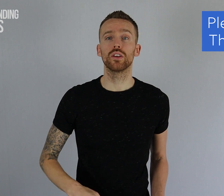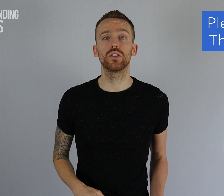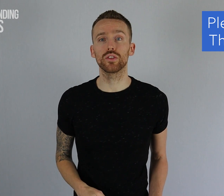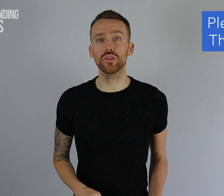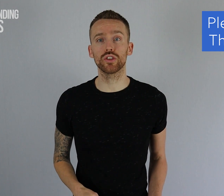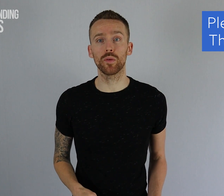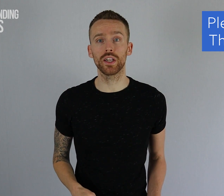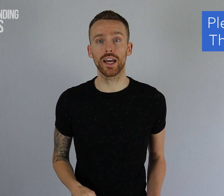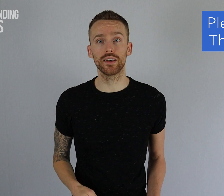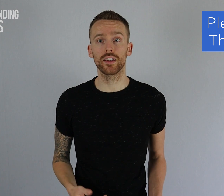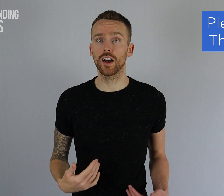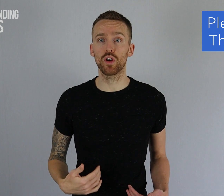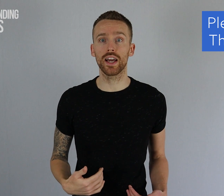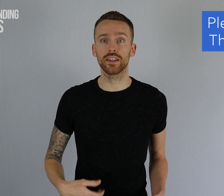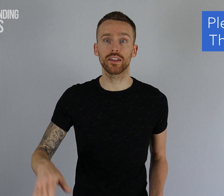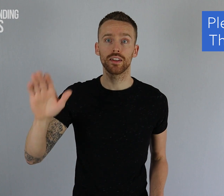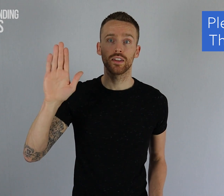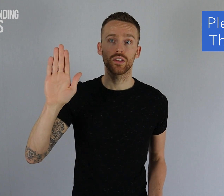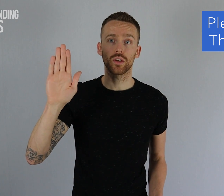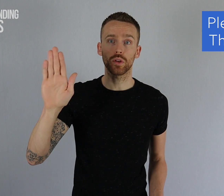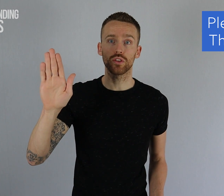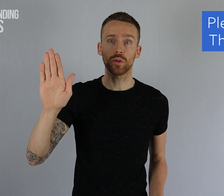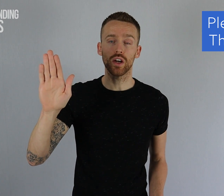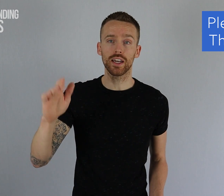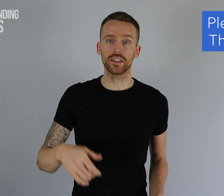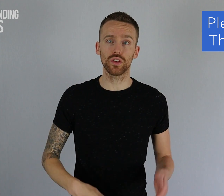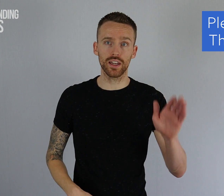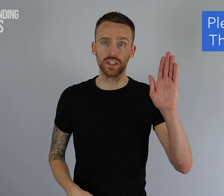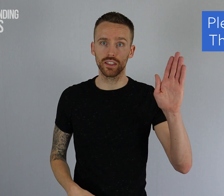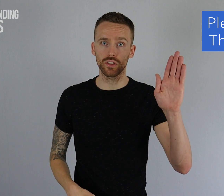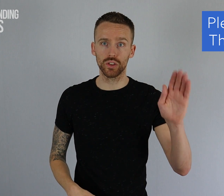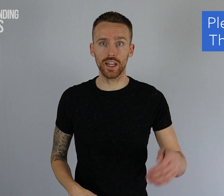hand, I'm right handed so I'm going to use my right hand. If you're left handed use your